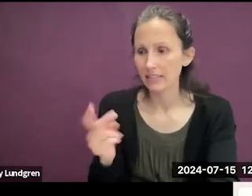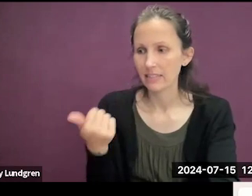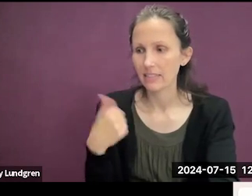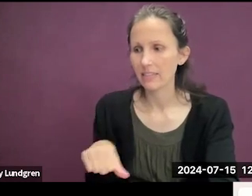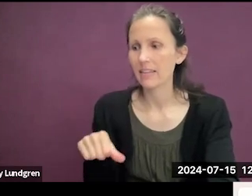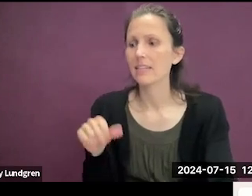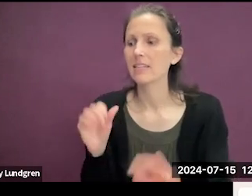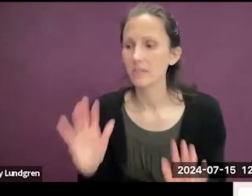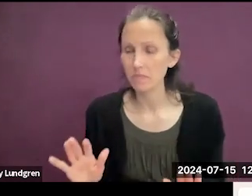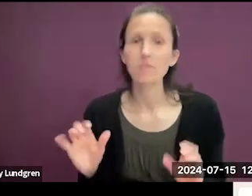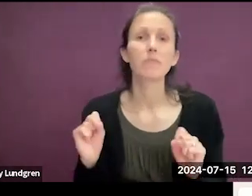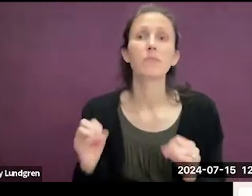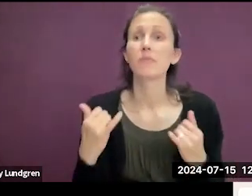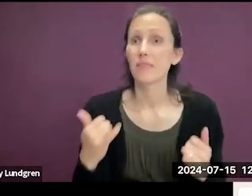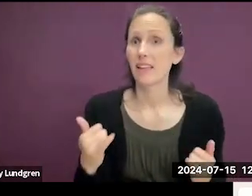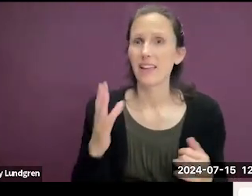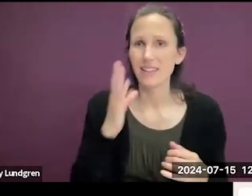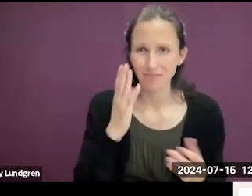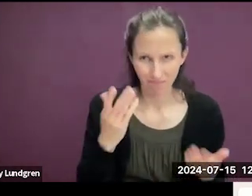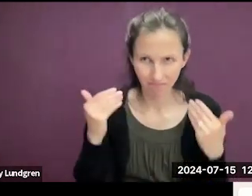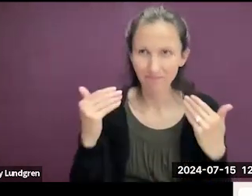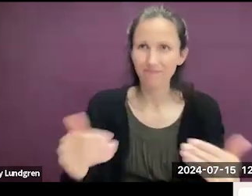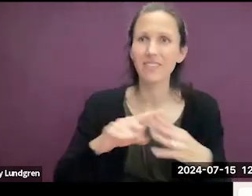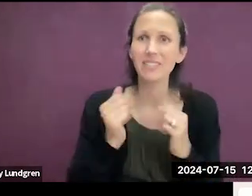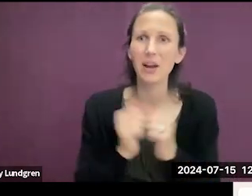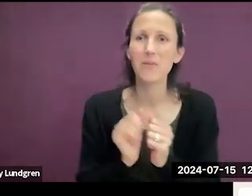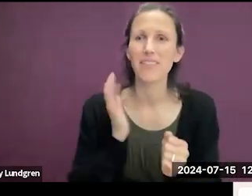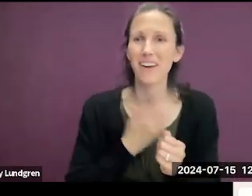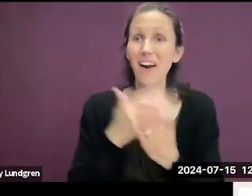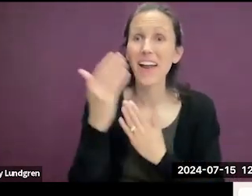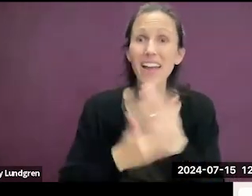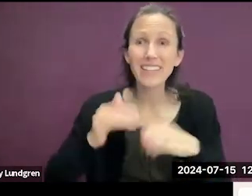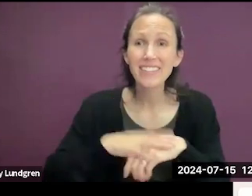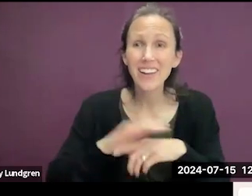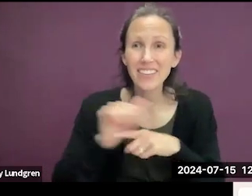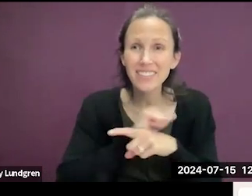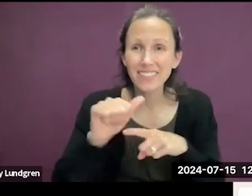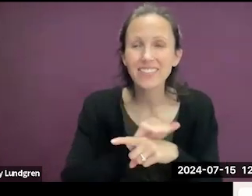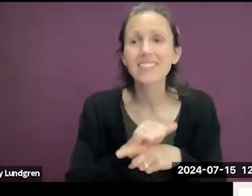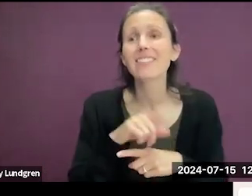Let's go ahead and start our remediation activity. So again, you should all have a copy of your slides.